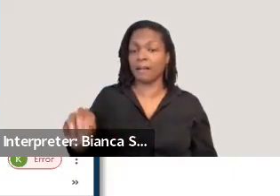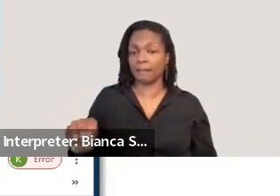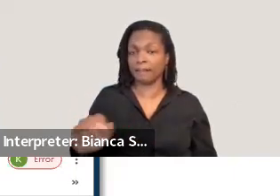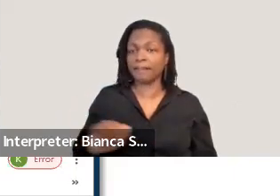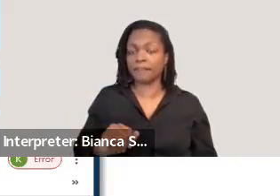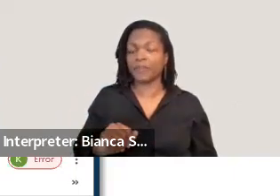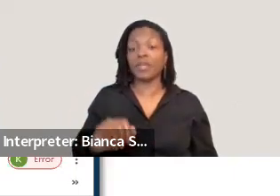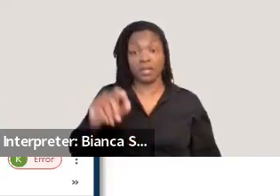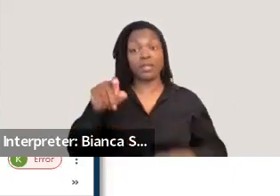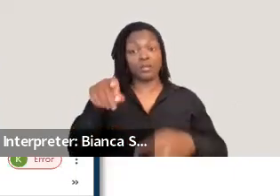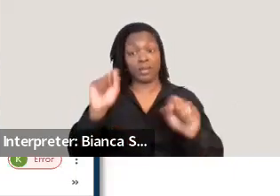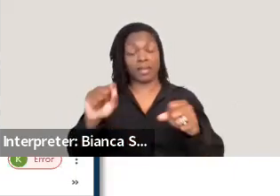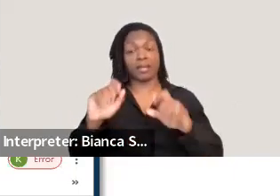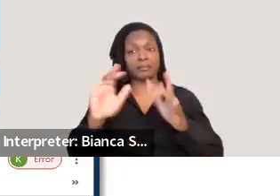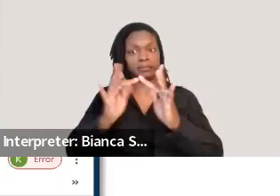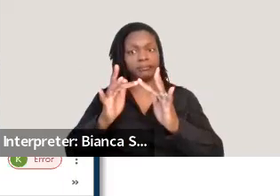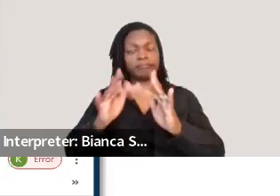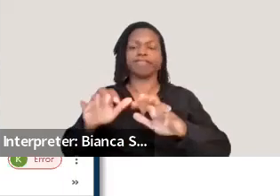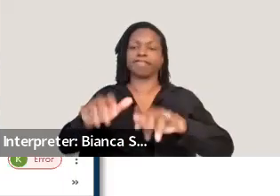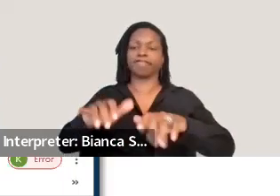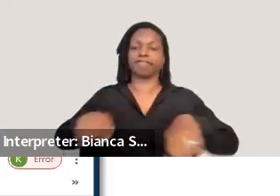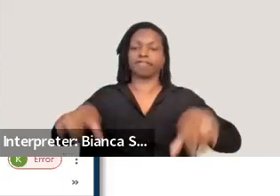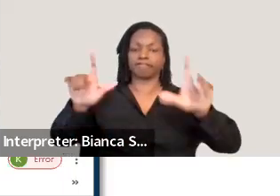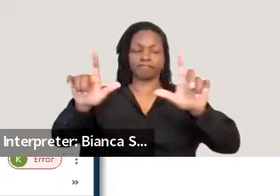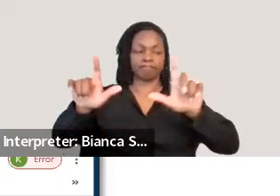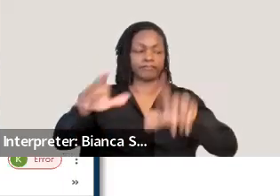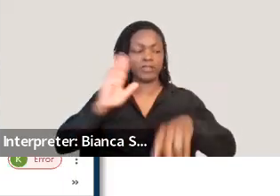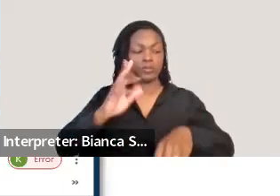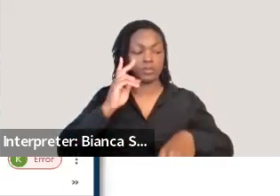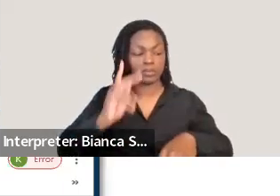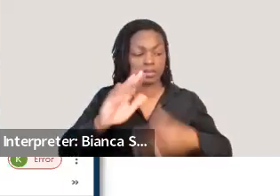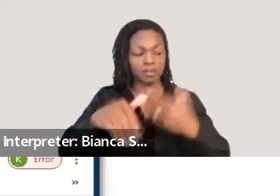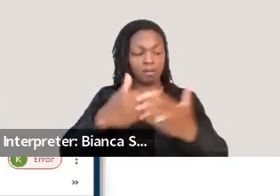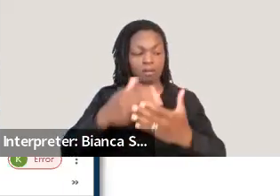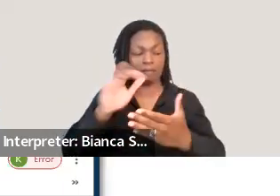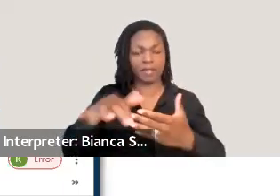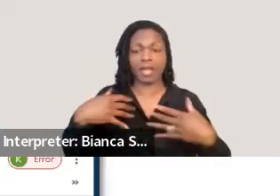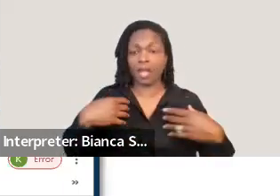I'm built around this framework, you will see. All of the issues, the health issues that arose.